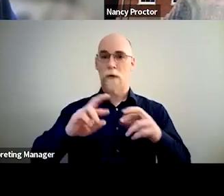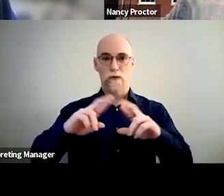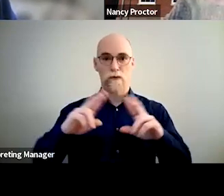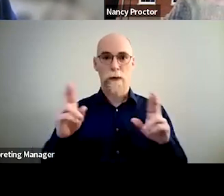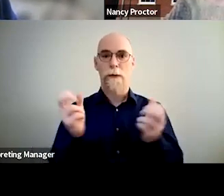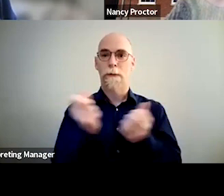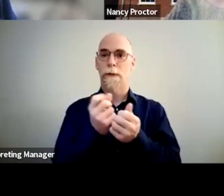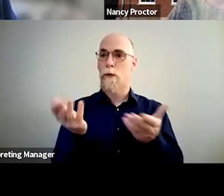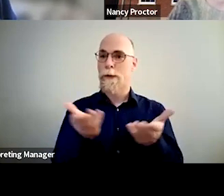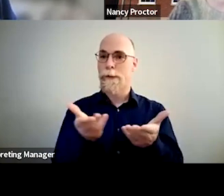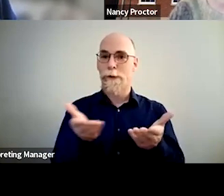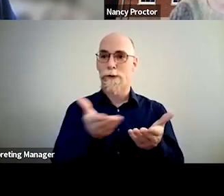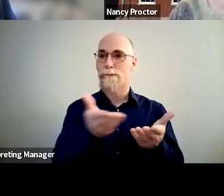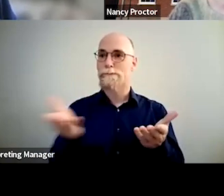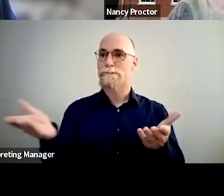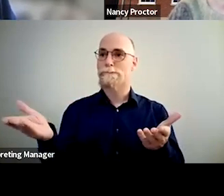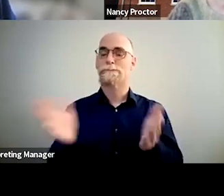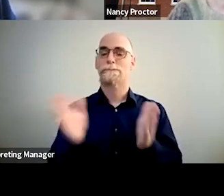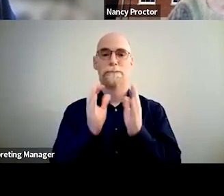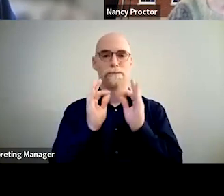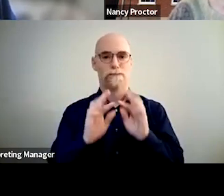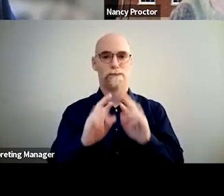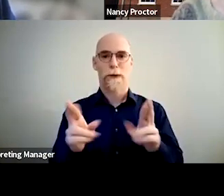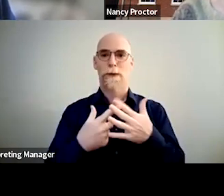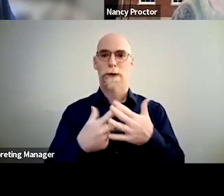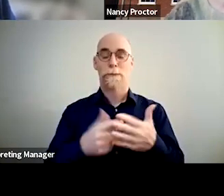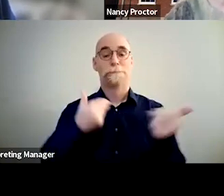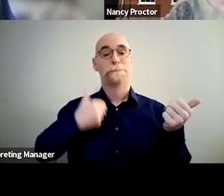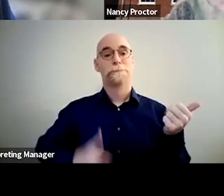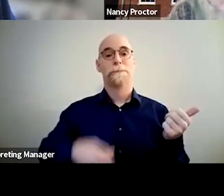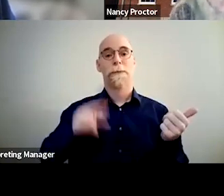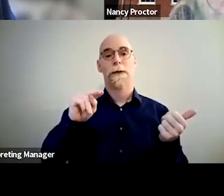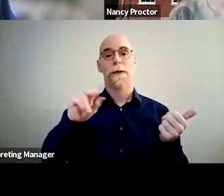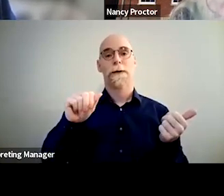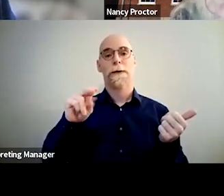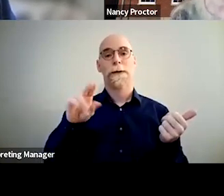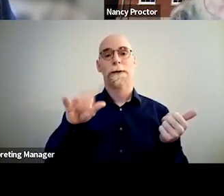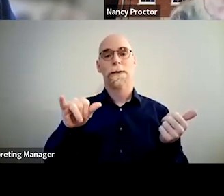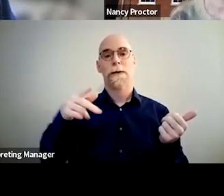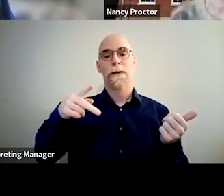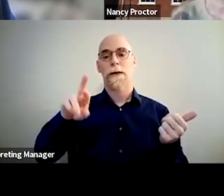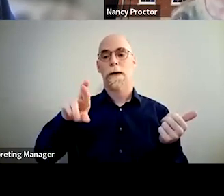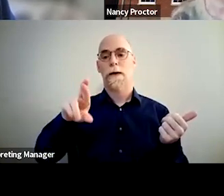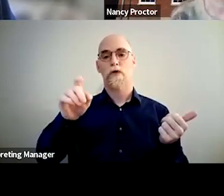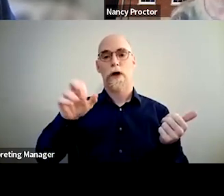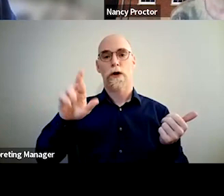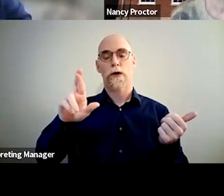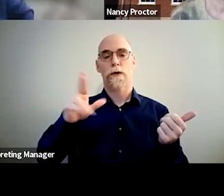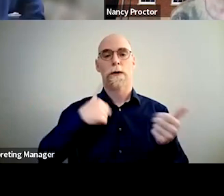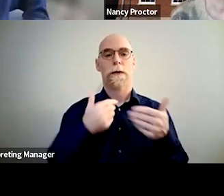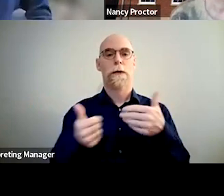ready to get started. My name is Nancy Proctor. I'm Chief Strategy Officer at The Peale, and